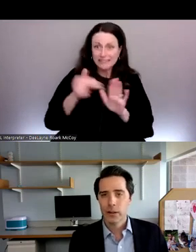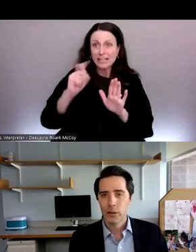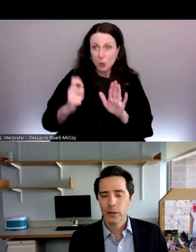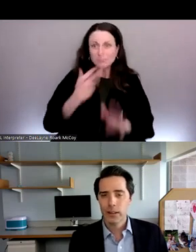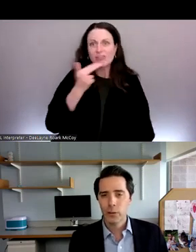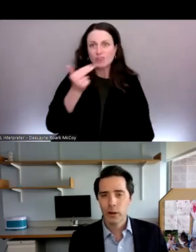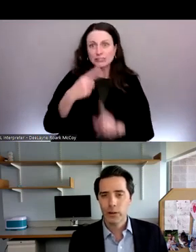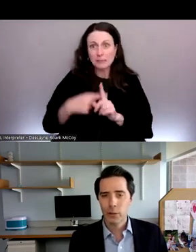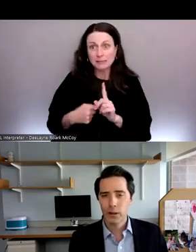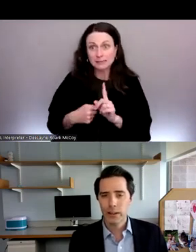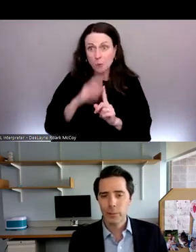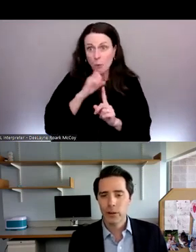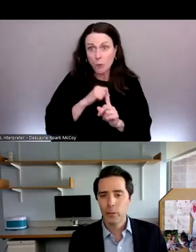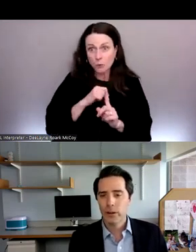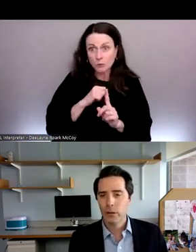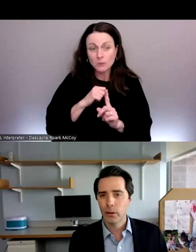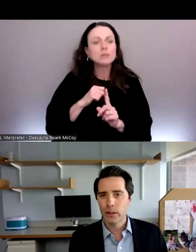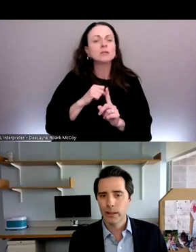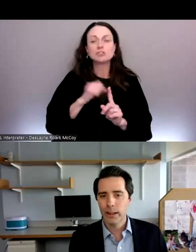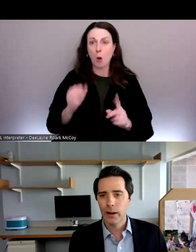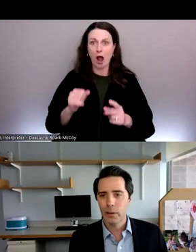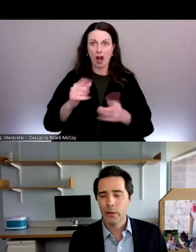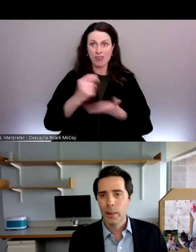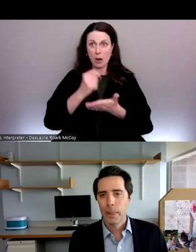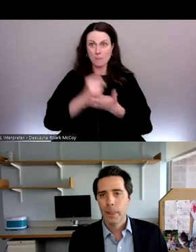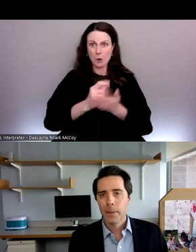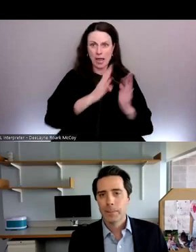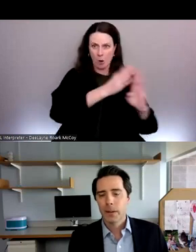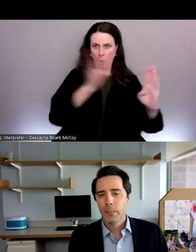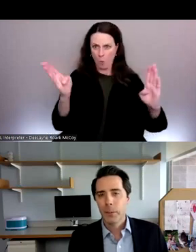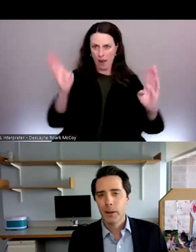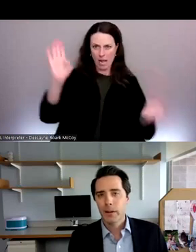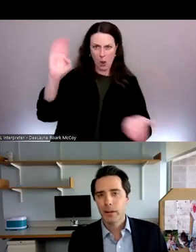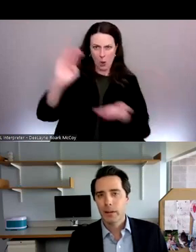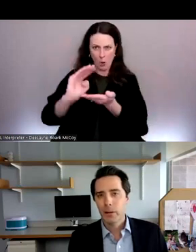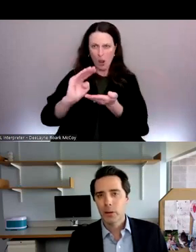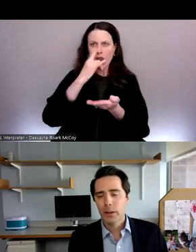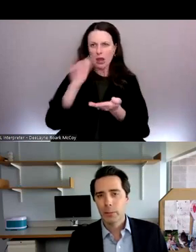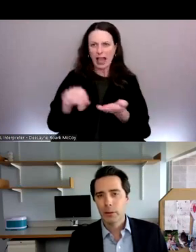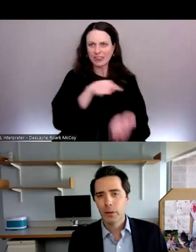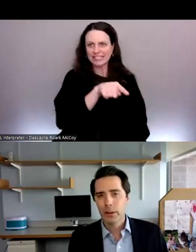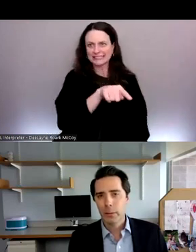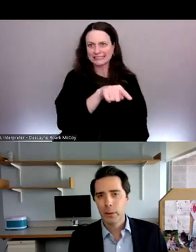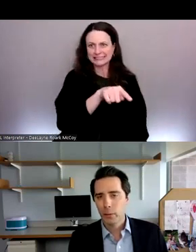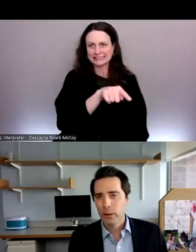so this is what our sort of therapeutic window looks like now